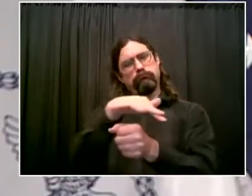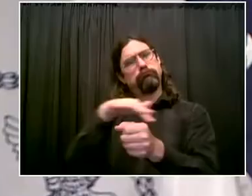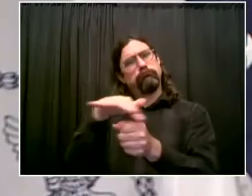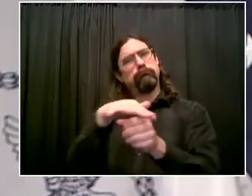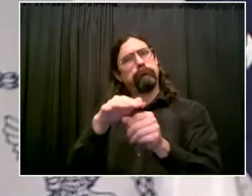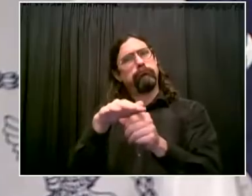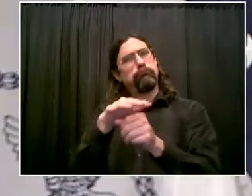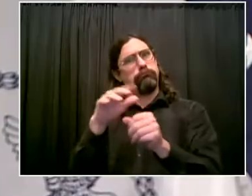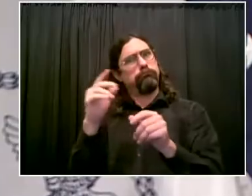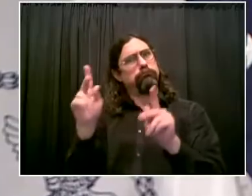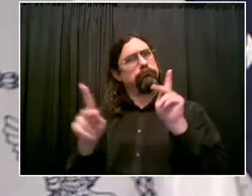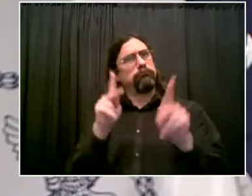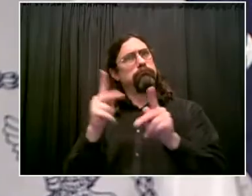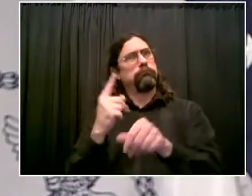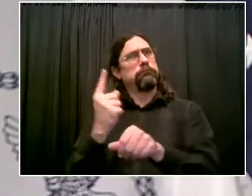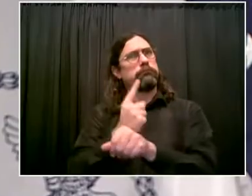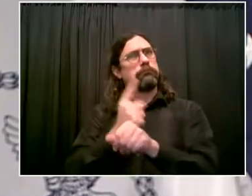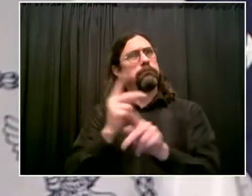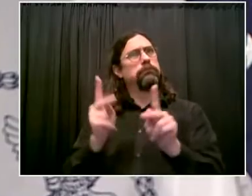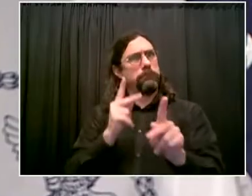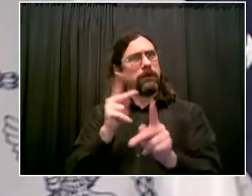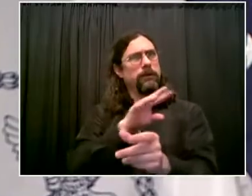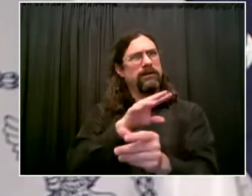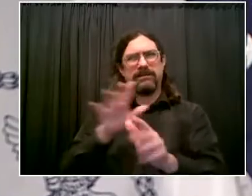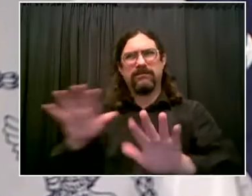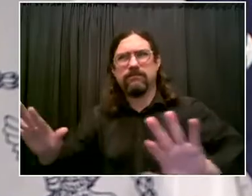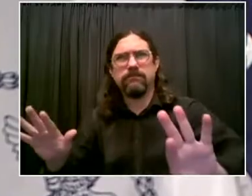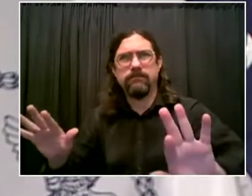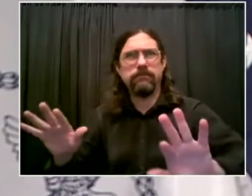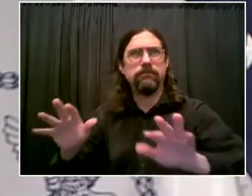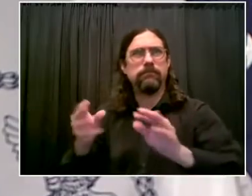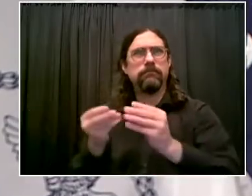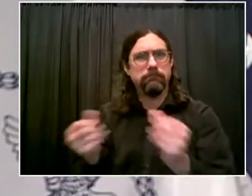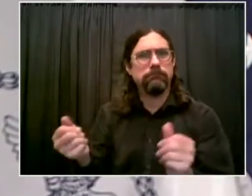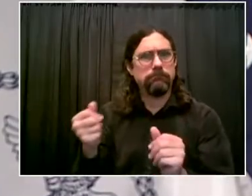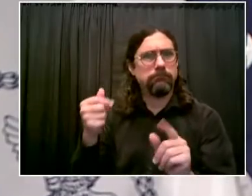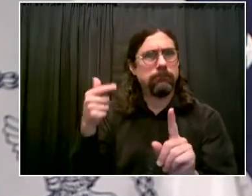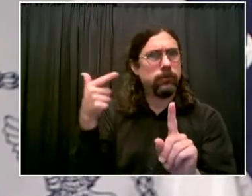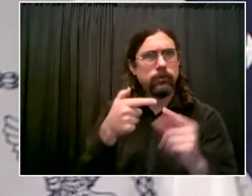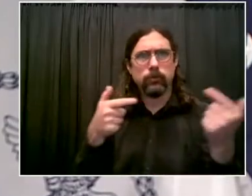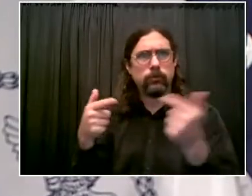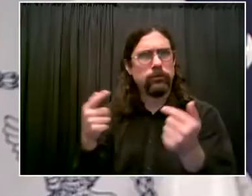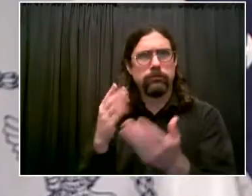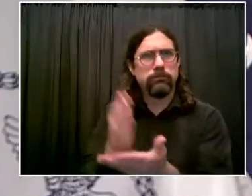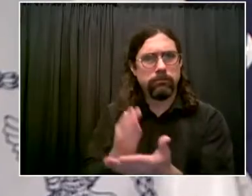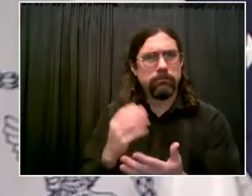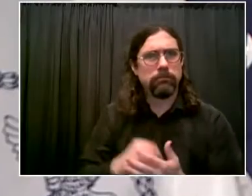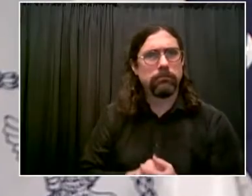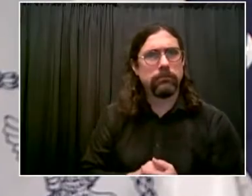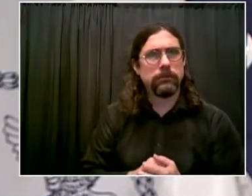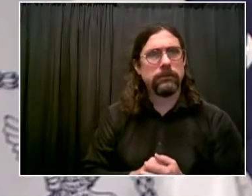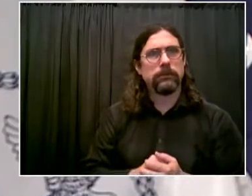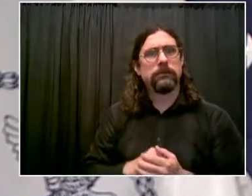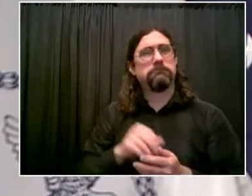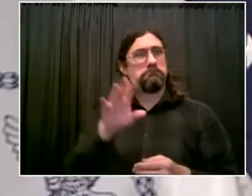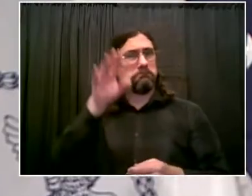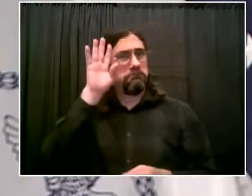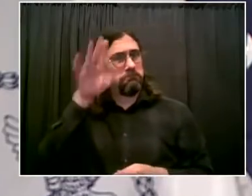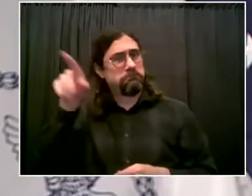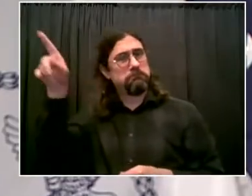NEED TO GO DEEPER, PRESIDENT JOE BIDEN IS PUTTING BILLIONS OF DOLLARS INTO COMMUNITY-BASED SOLUTIONS PATTERNED ON THE SUCCESS OF THE NEW YORK CITY